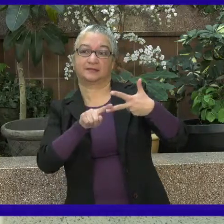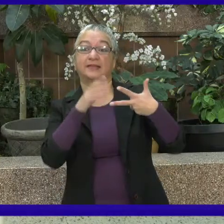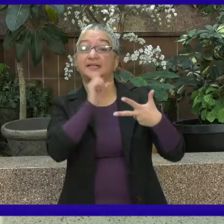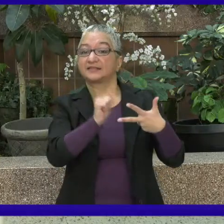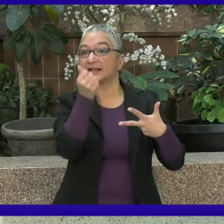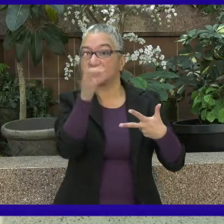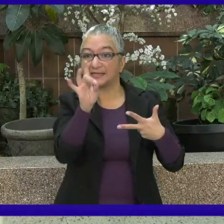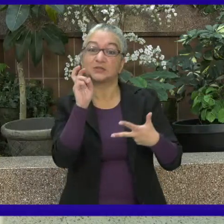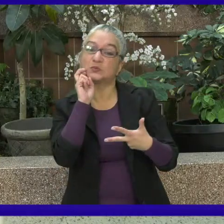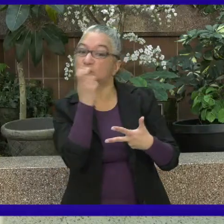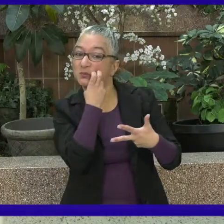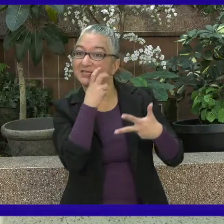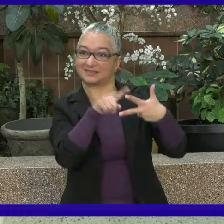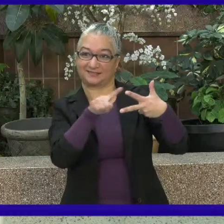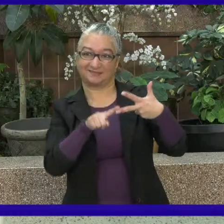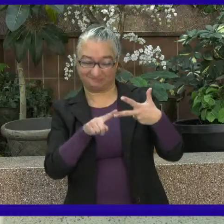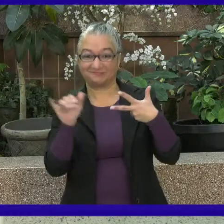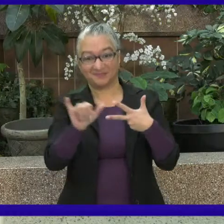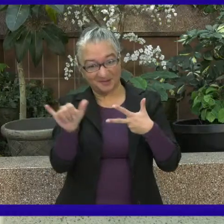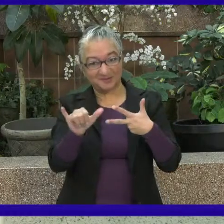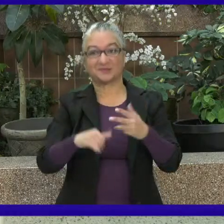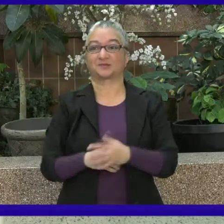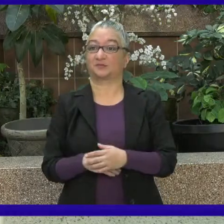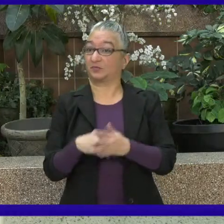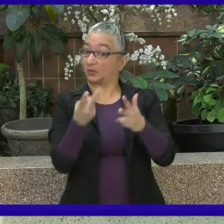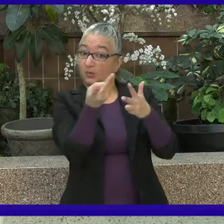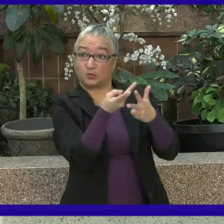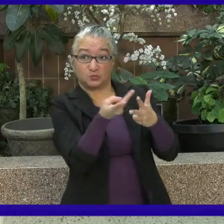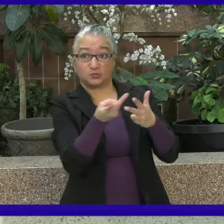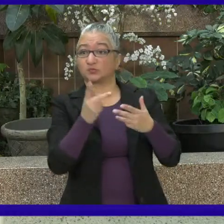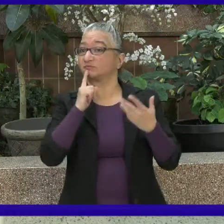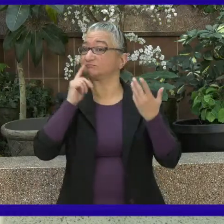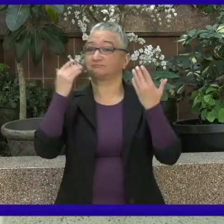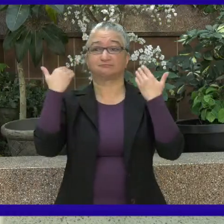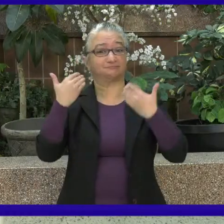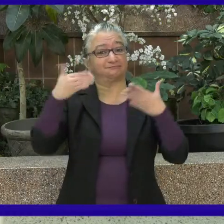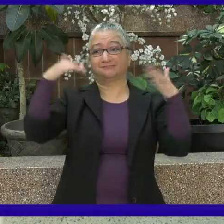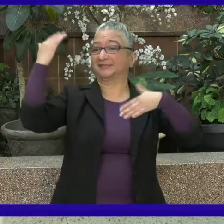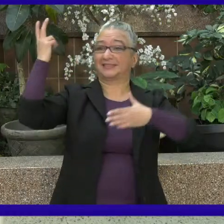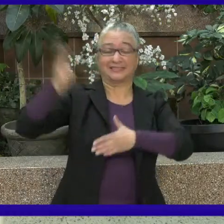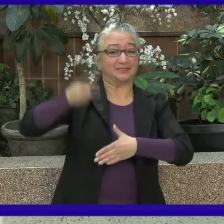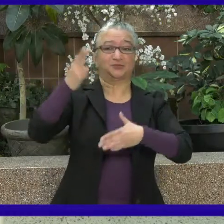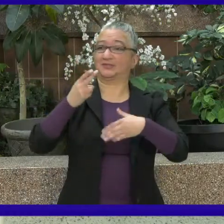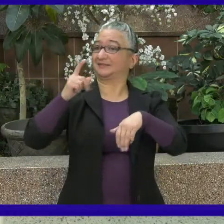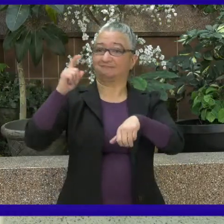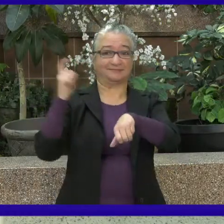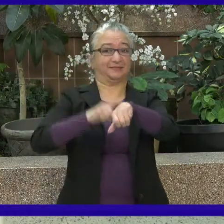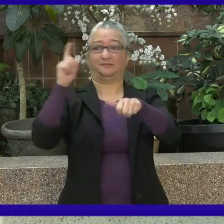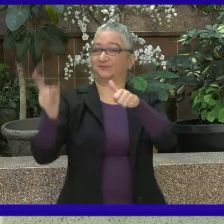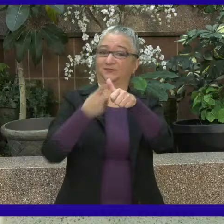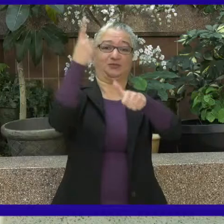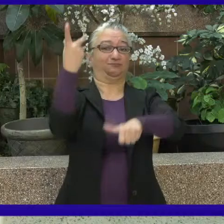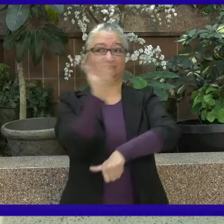made history here in manitoba thank you both for coming to join us today to mark this occasion